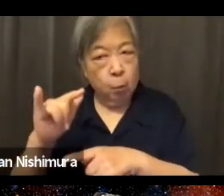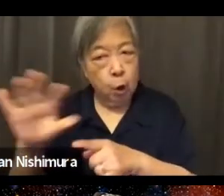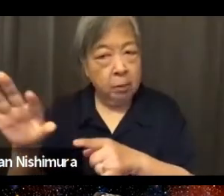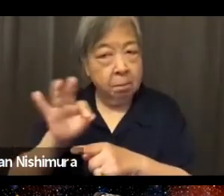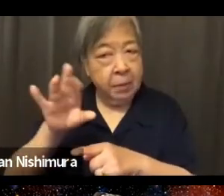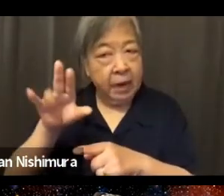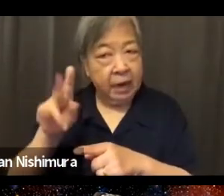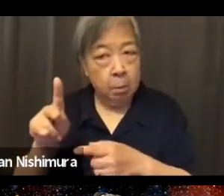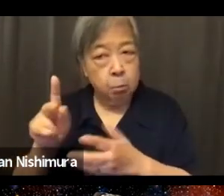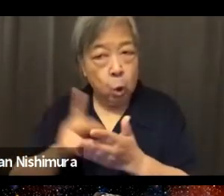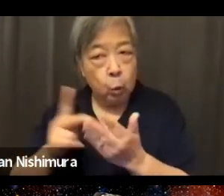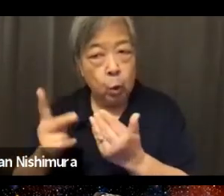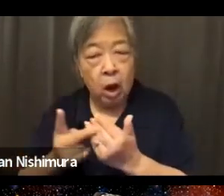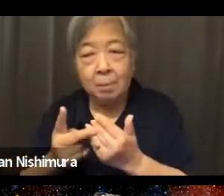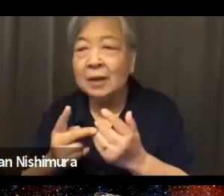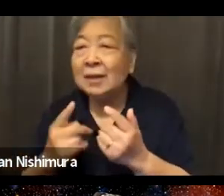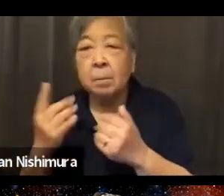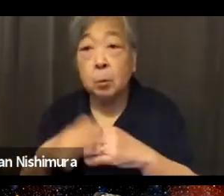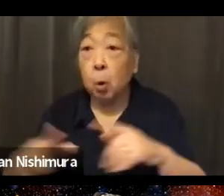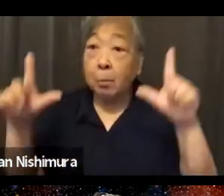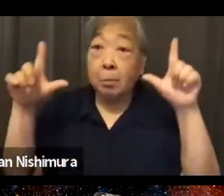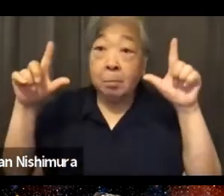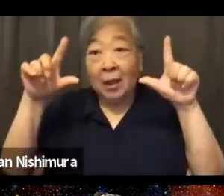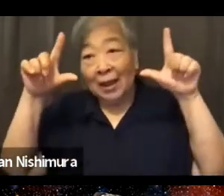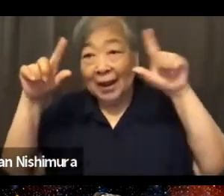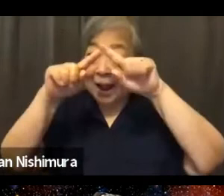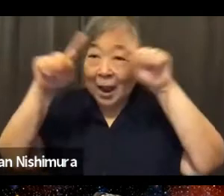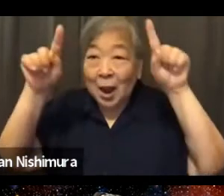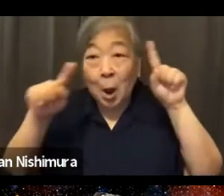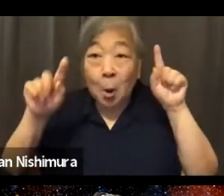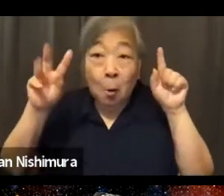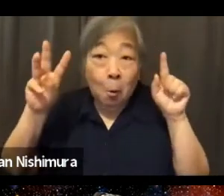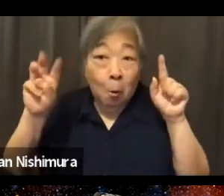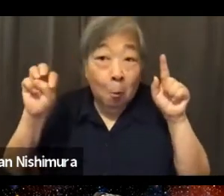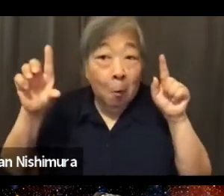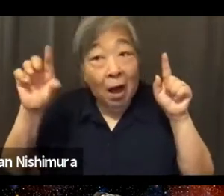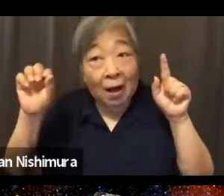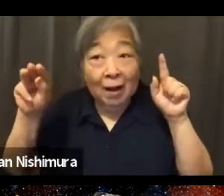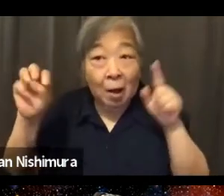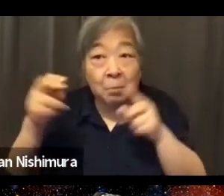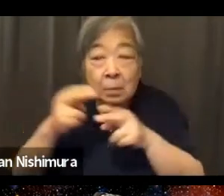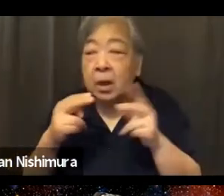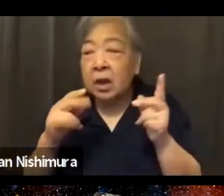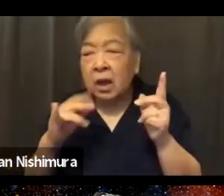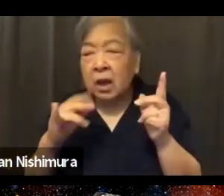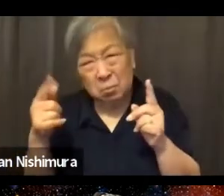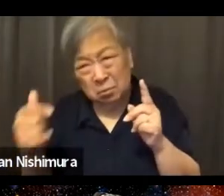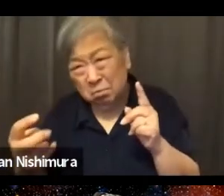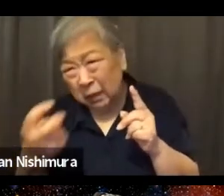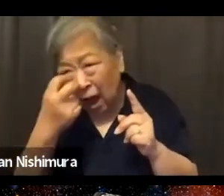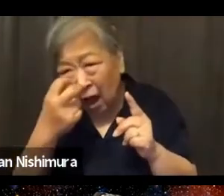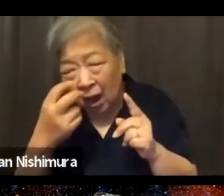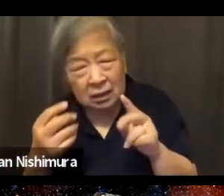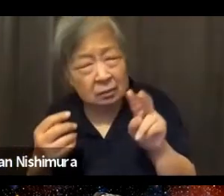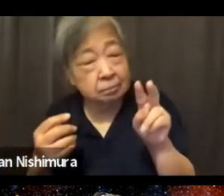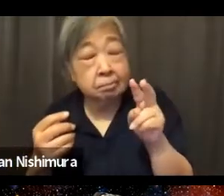signs saying: Welcome, welcome to our institution, they have the name. If someone is blind or visually impaired that's not going to be helpful.